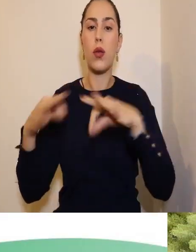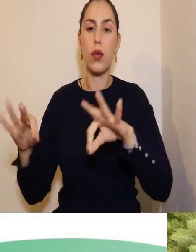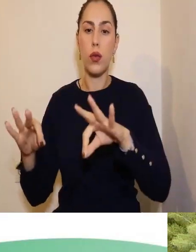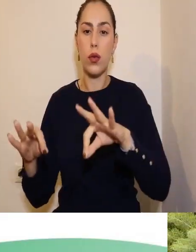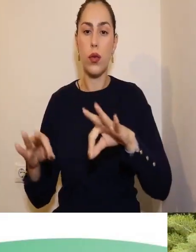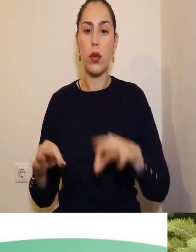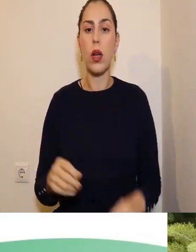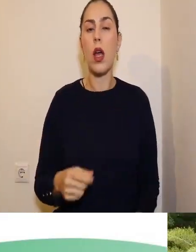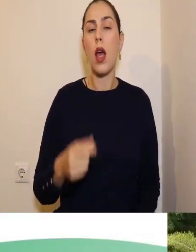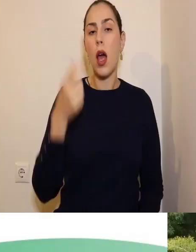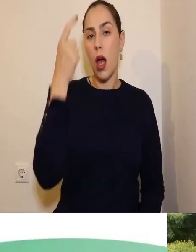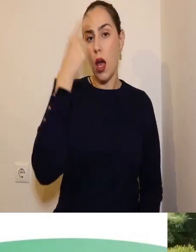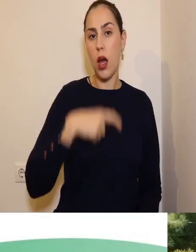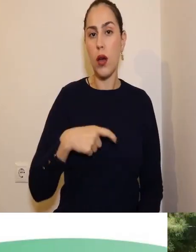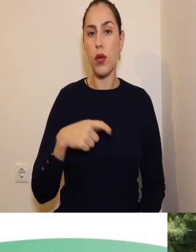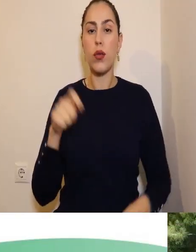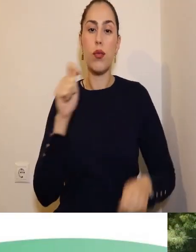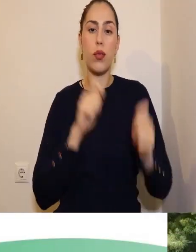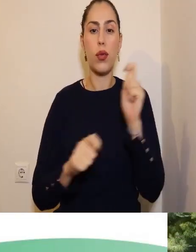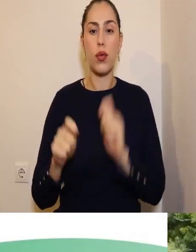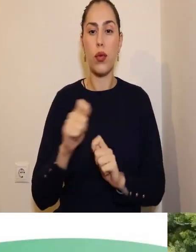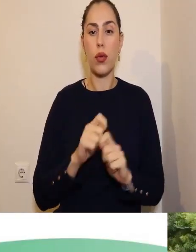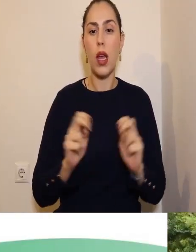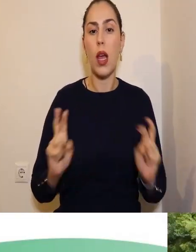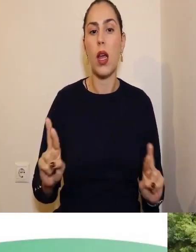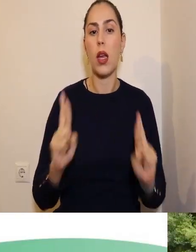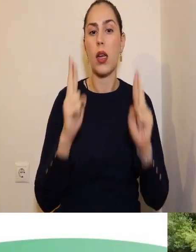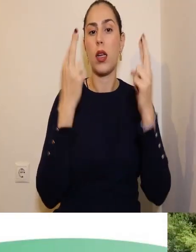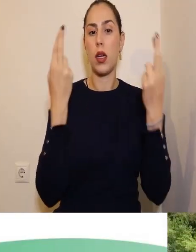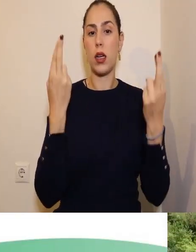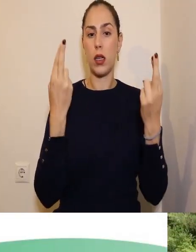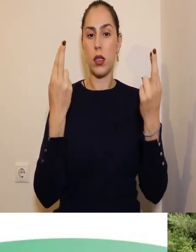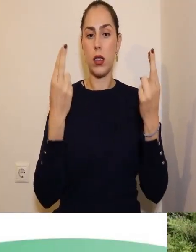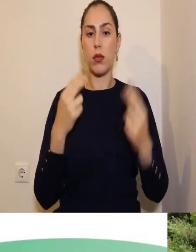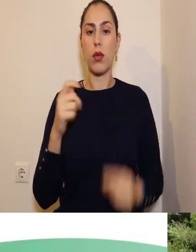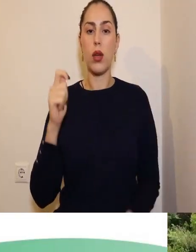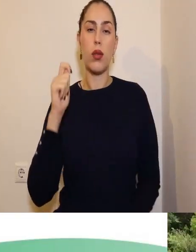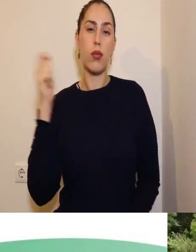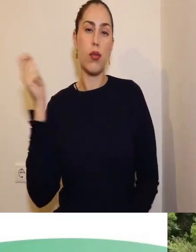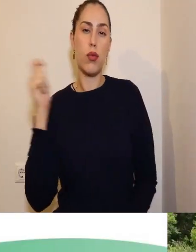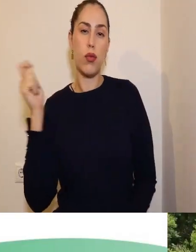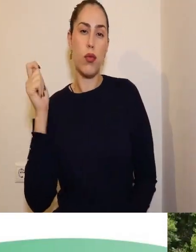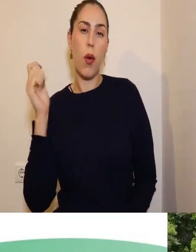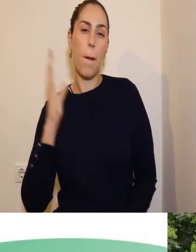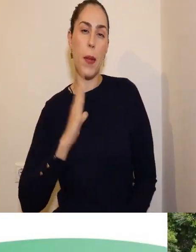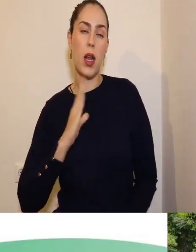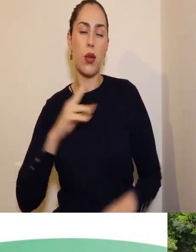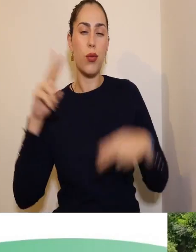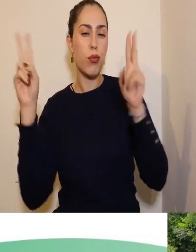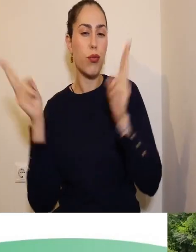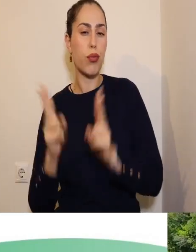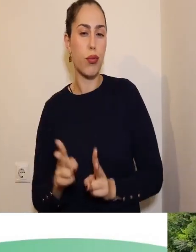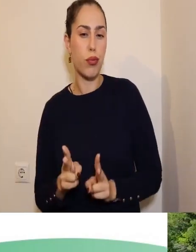2. Energy management systems – optimizing consumption and reducing waste through smart technologies.